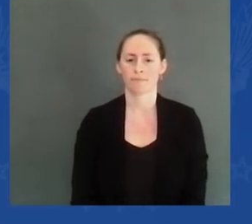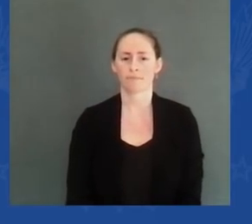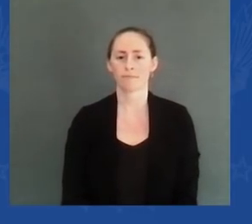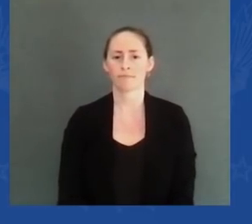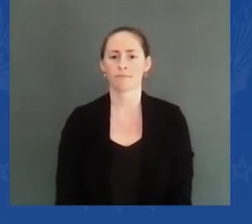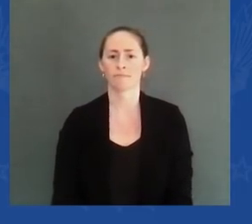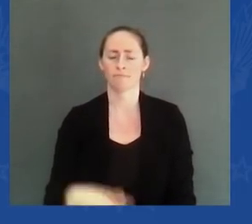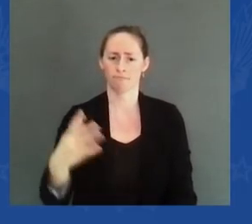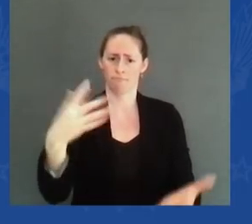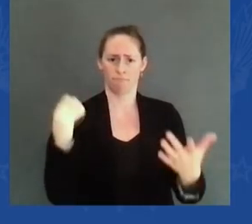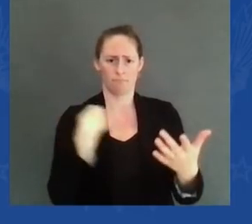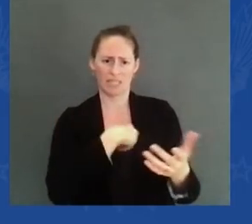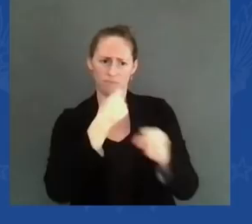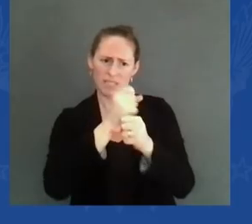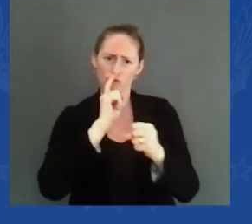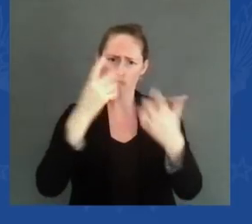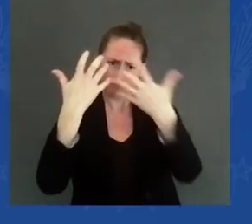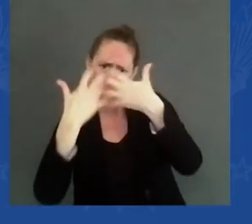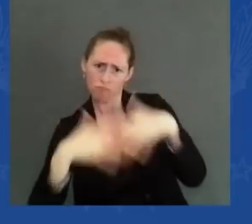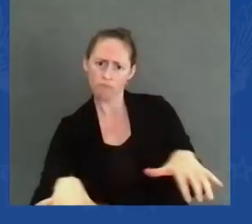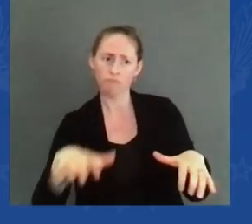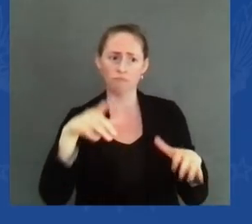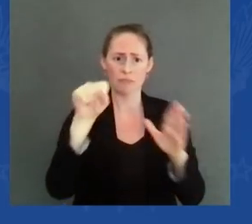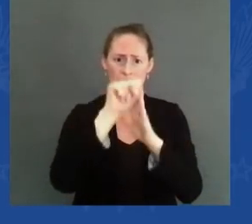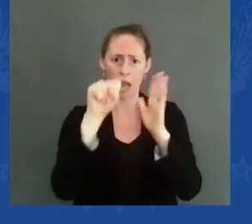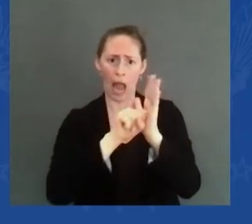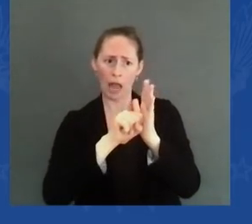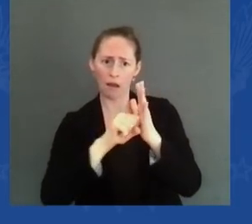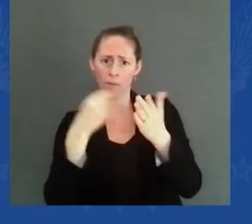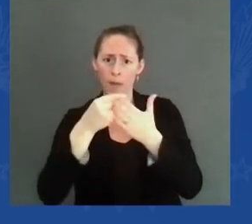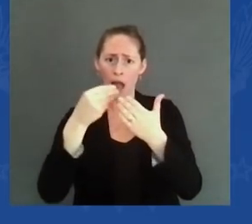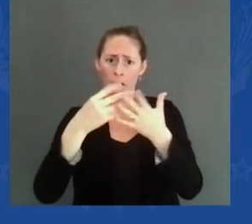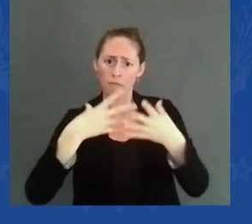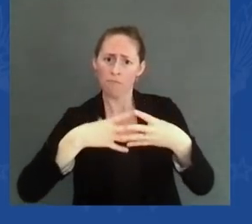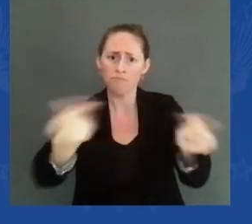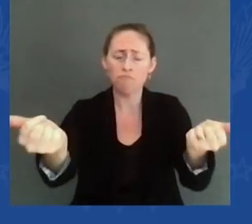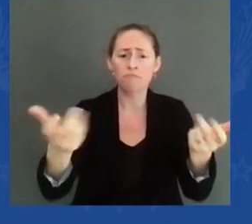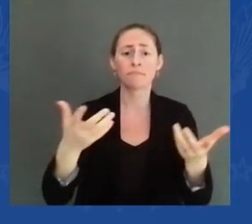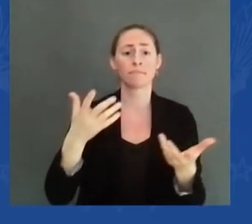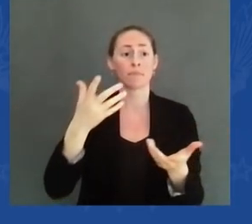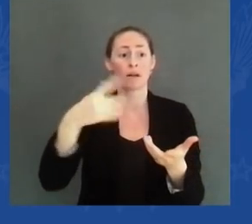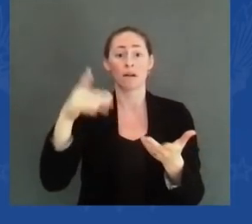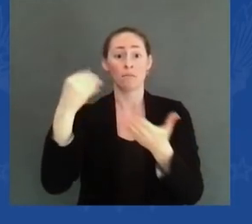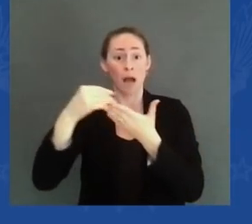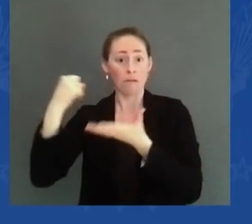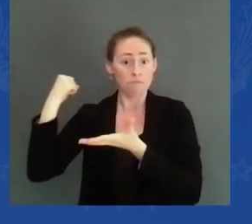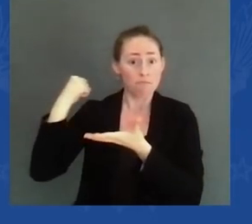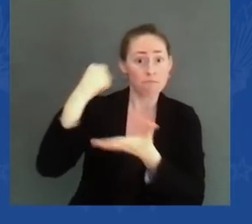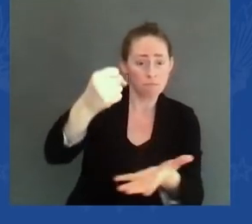individual assistance, grants, grants, not loans of up to $36,000 per individual,